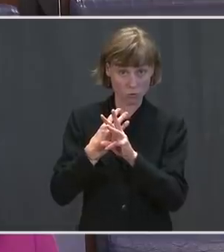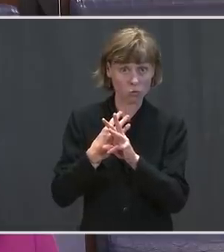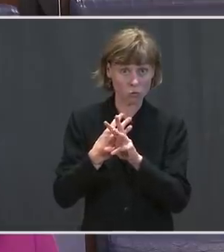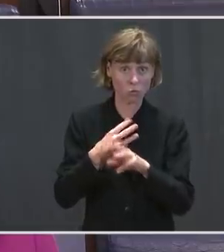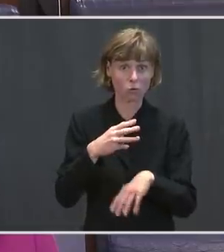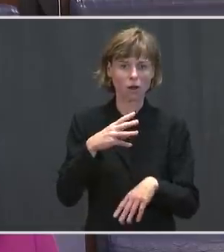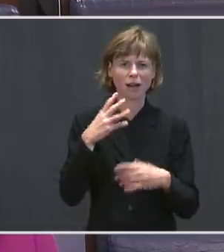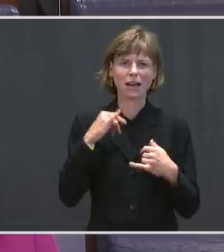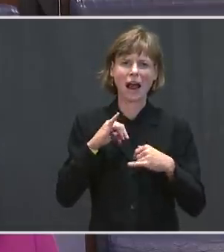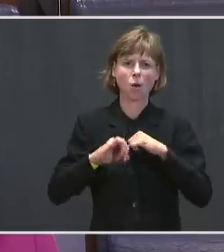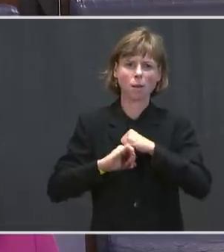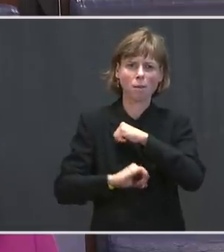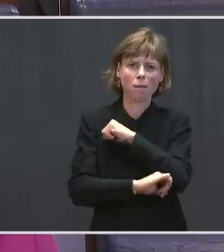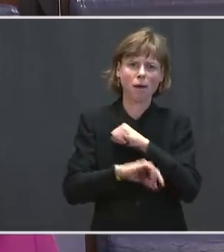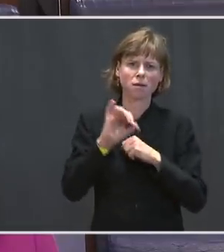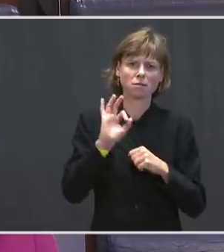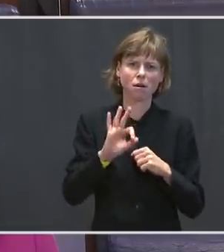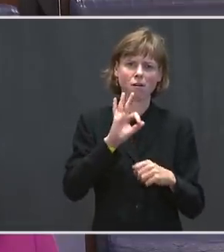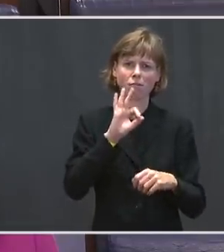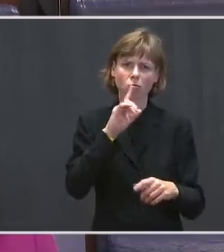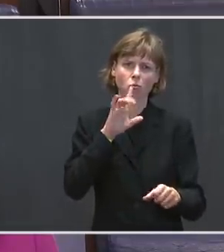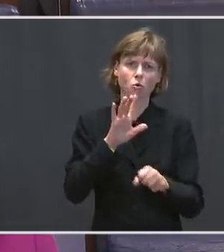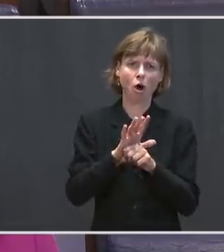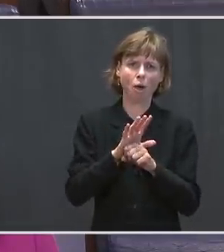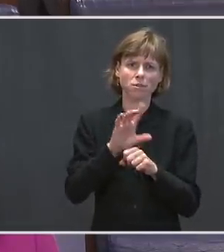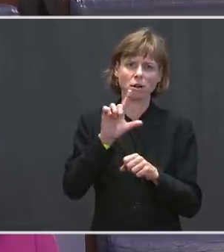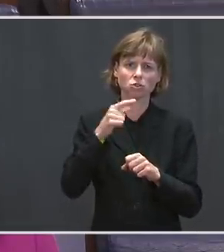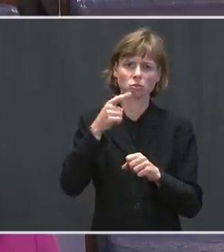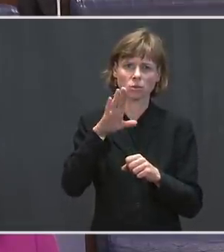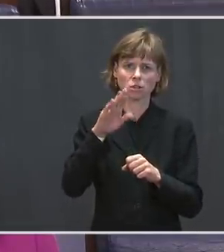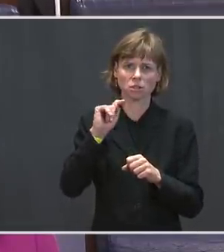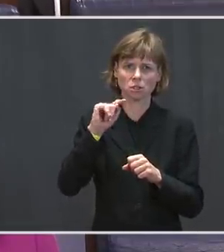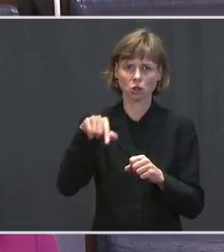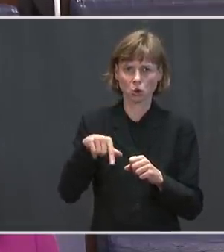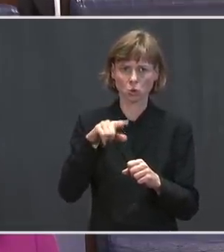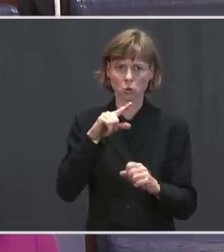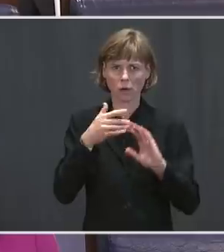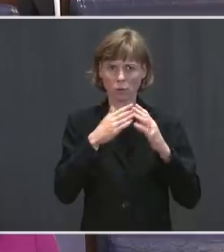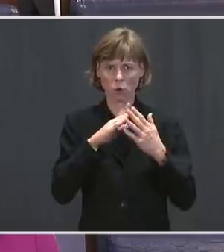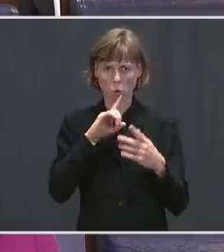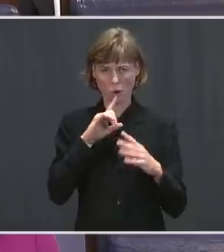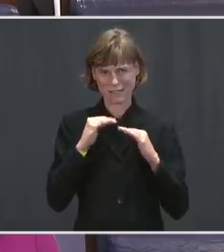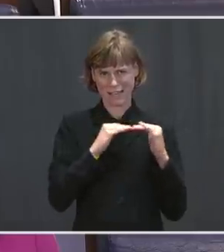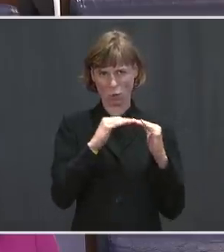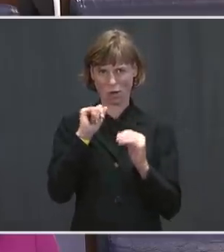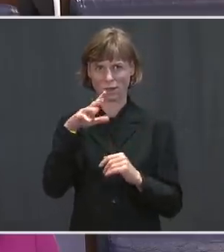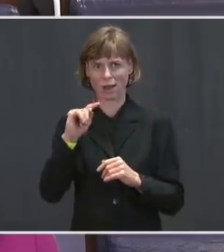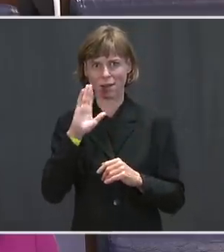to the LGBTQ community was the equality act, which would be legislation to expand the prohibition on anti-LGBTQ discrimination.